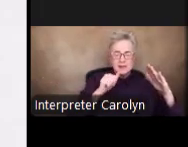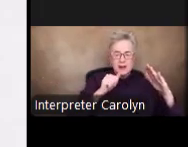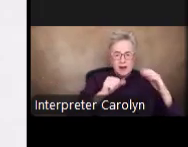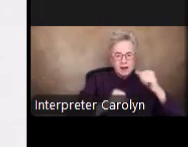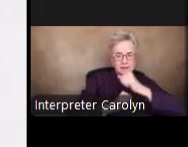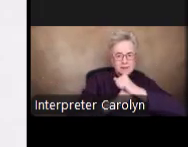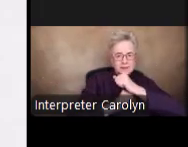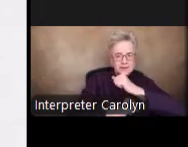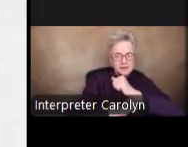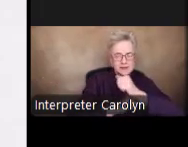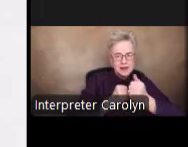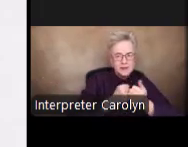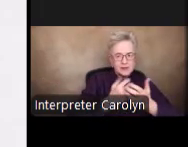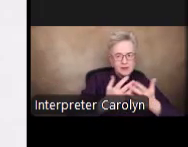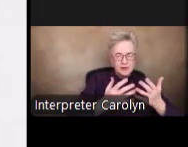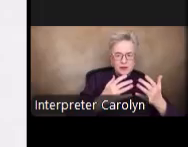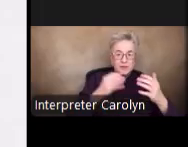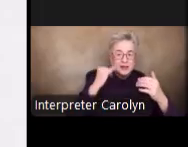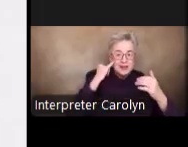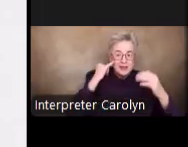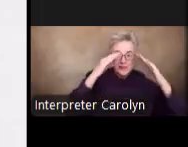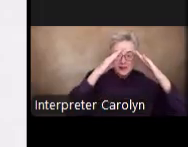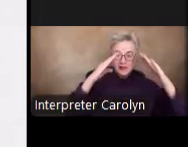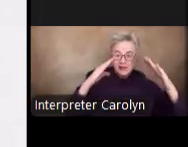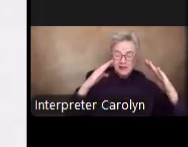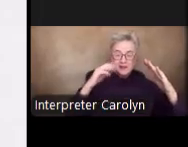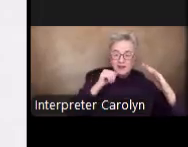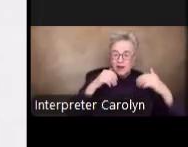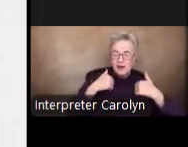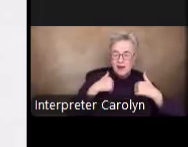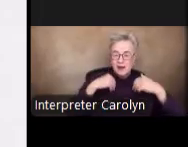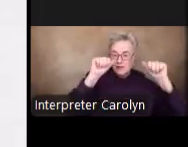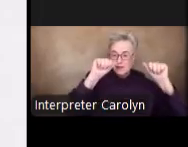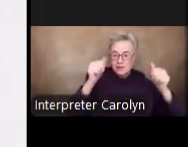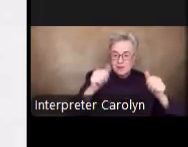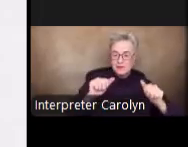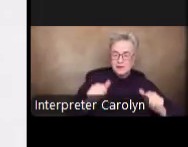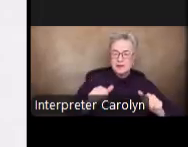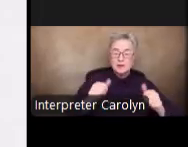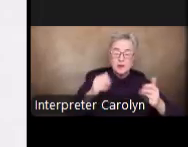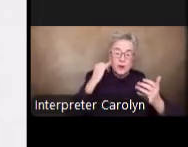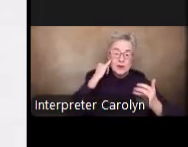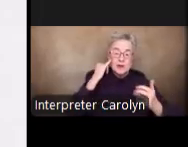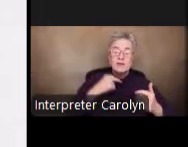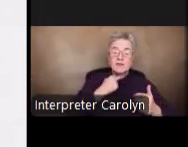structure its shape. So whether through vocal prosody or visual